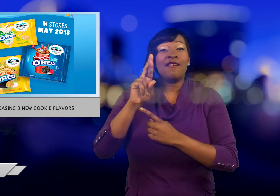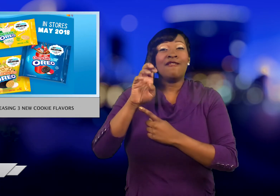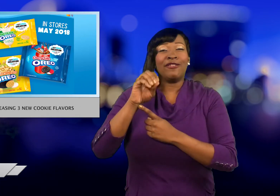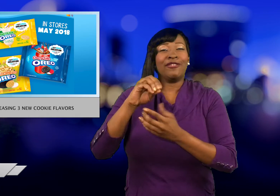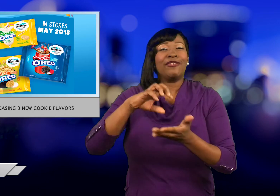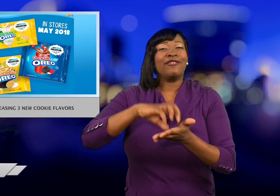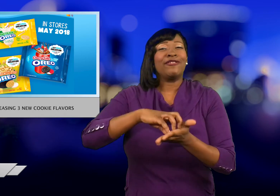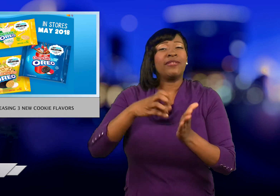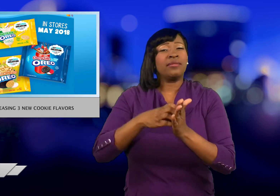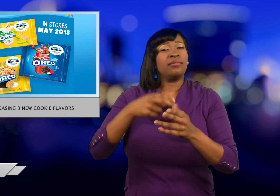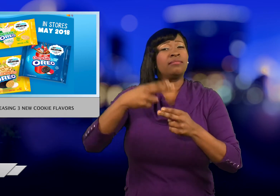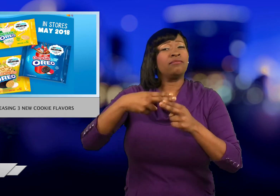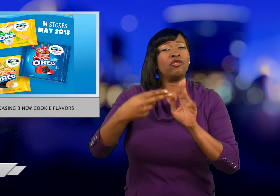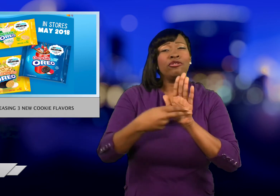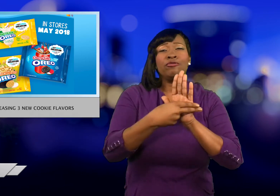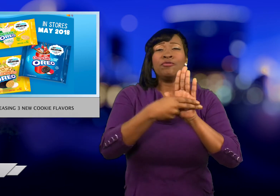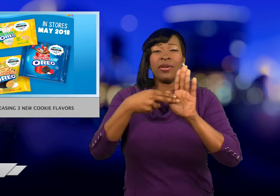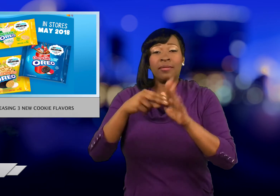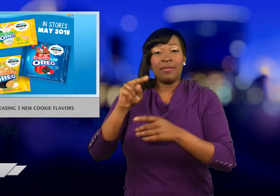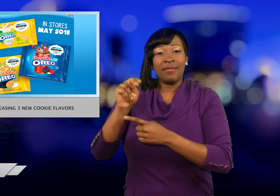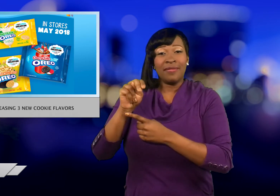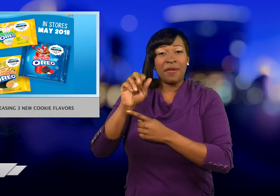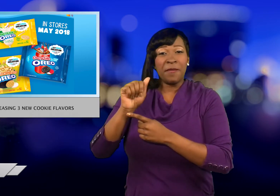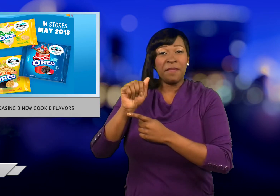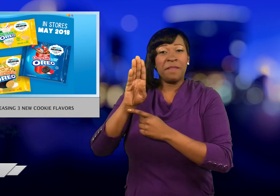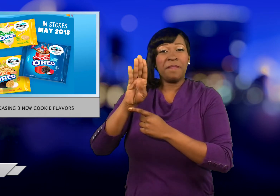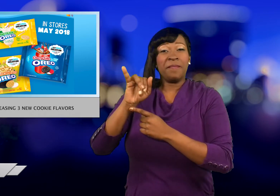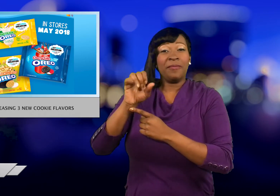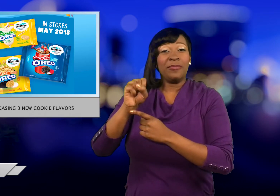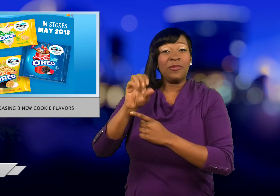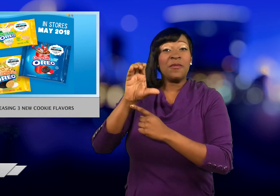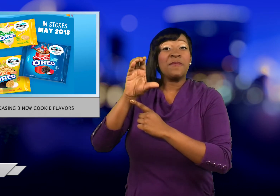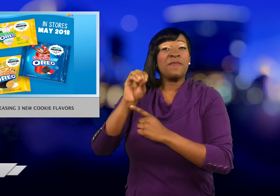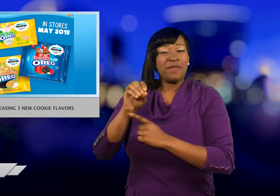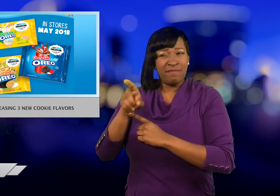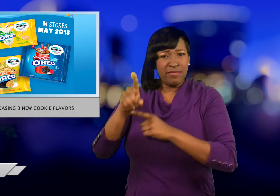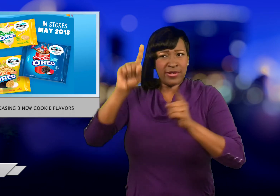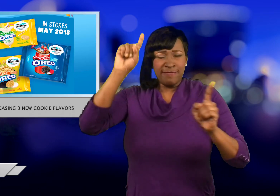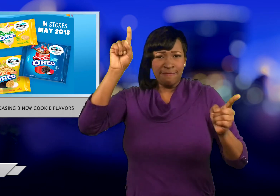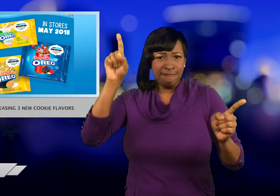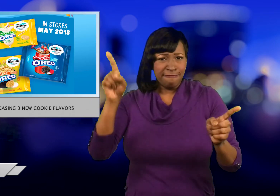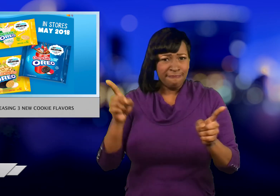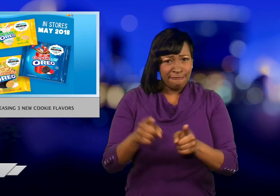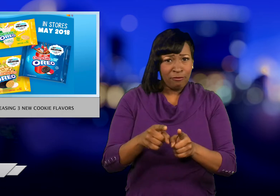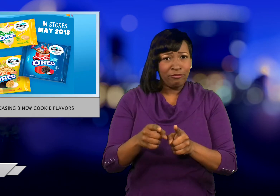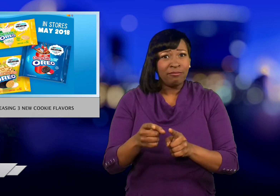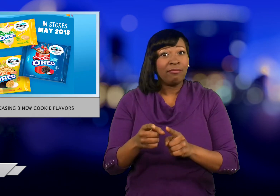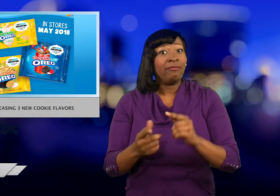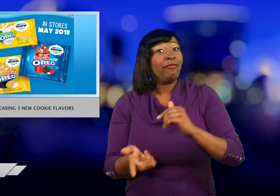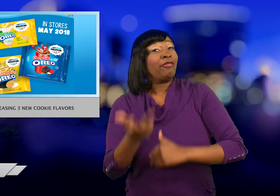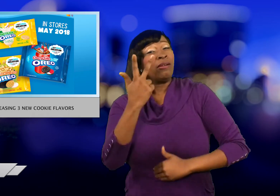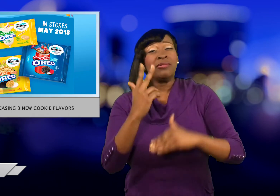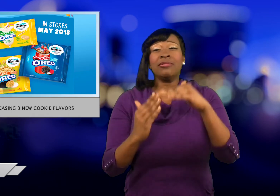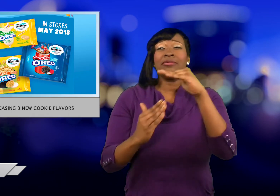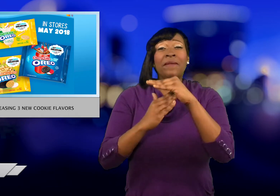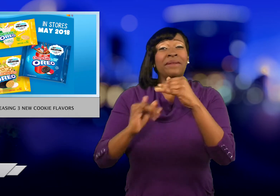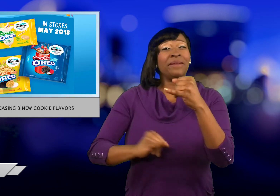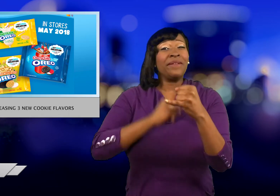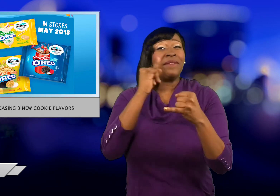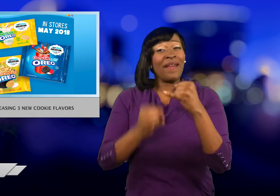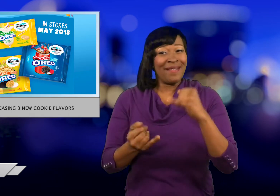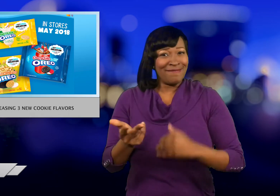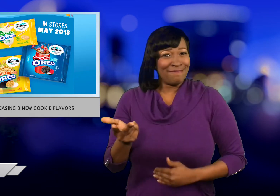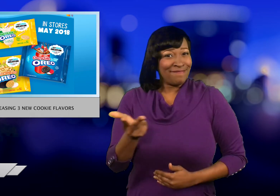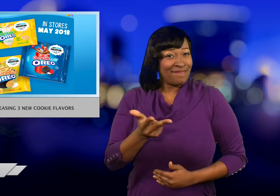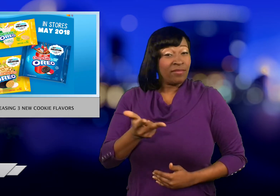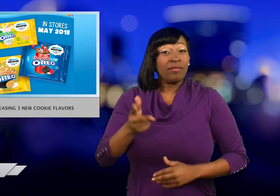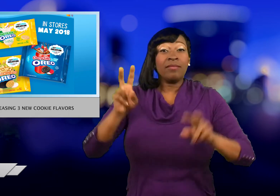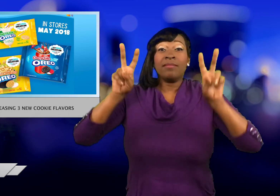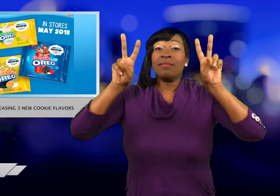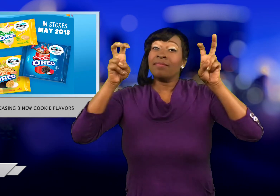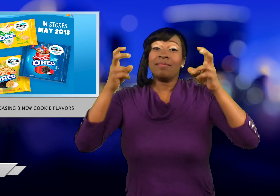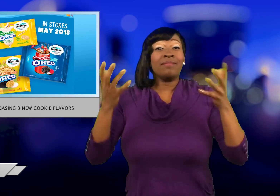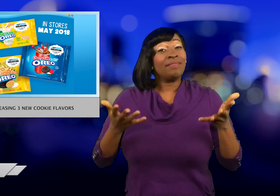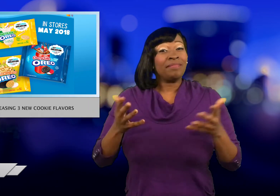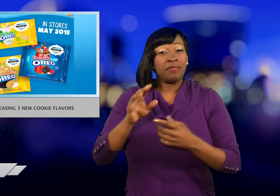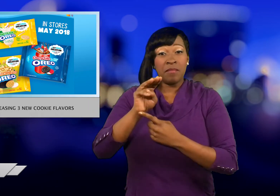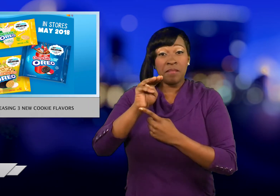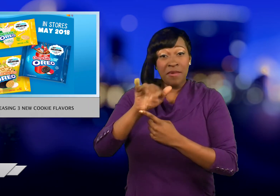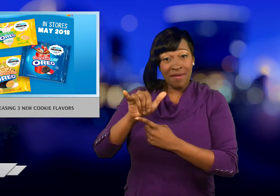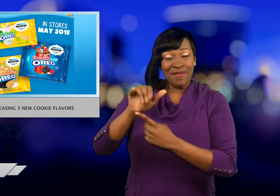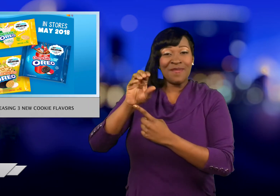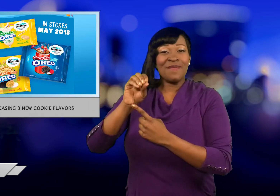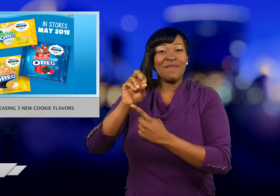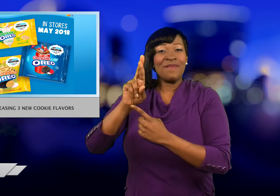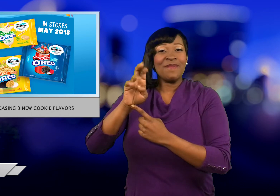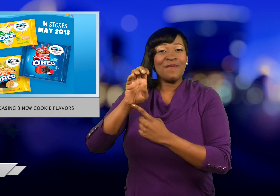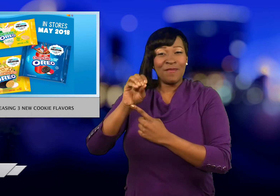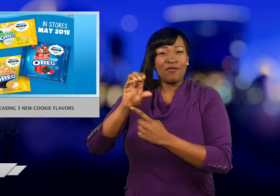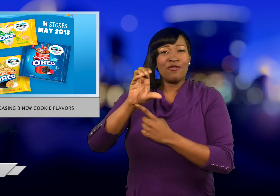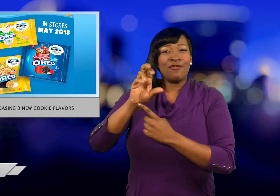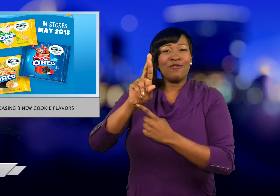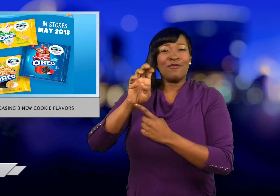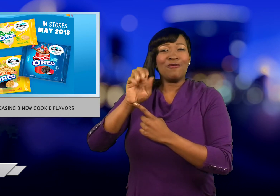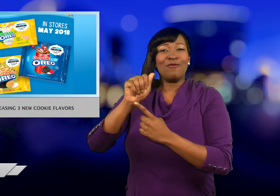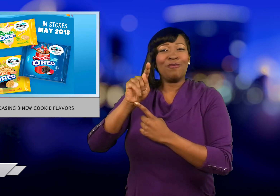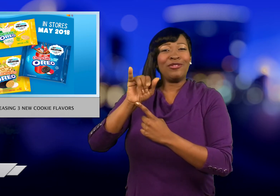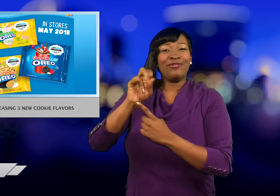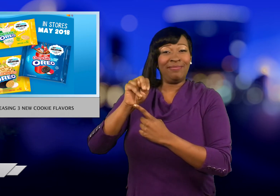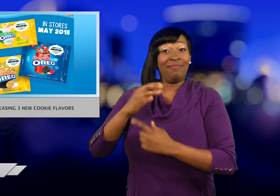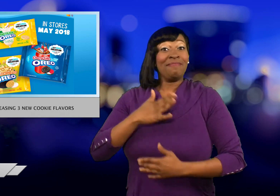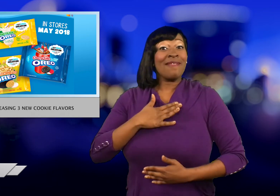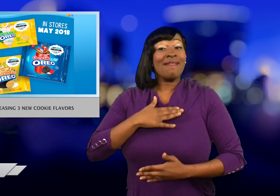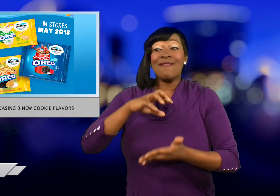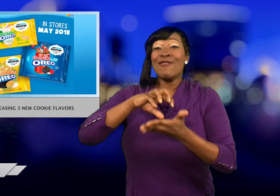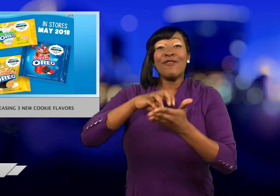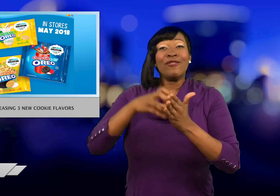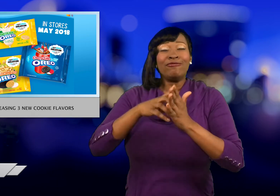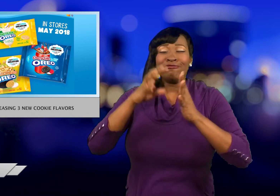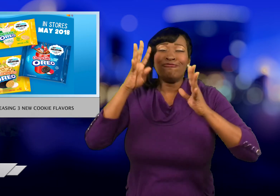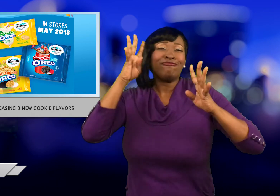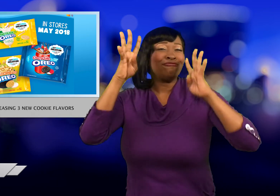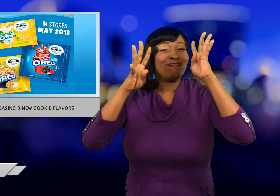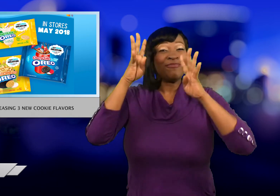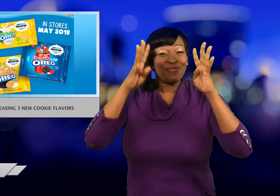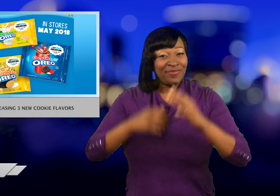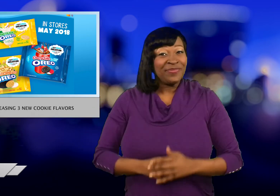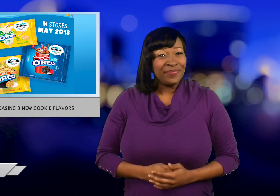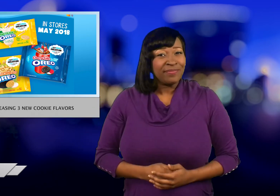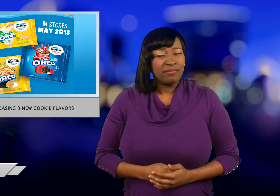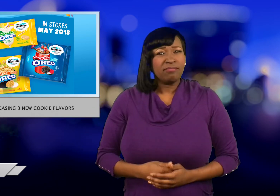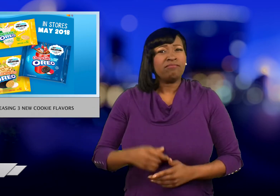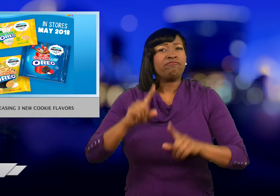Nabisco has unveiled the three finalists in its "My Oreo Creation" contest.